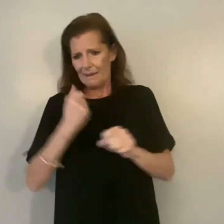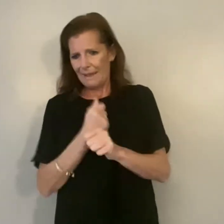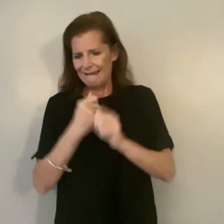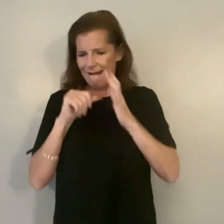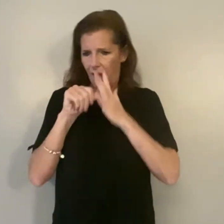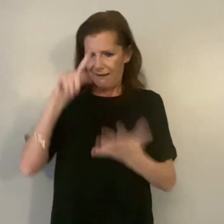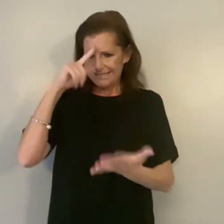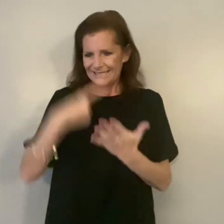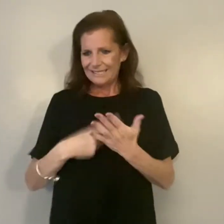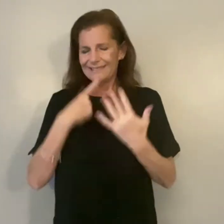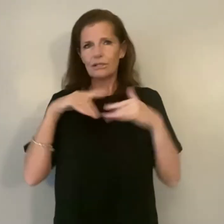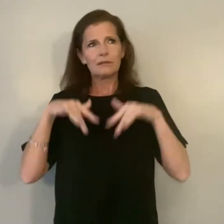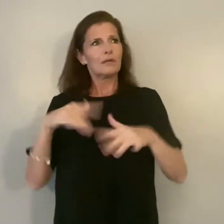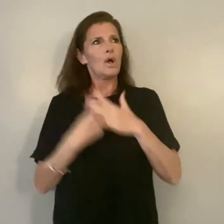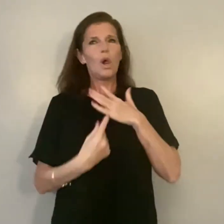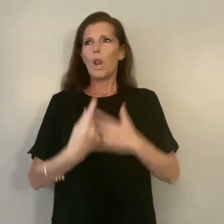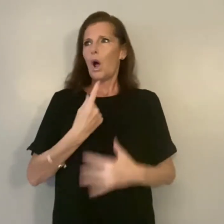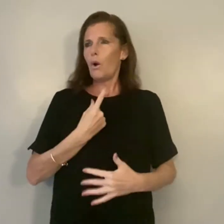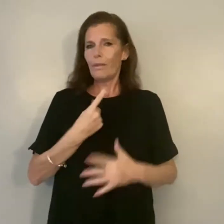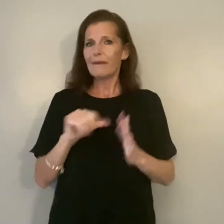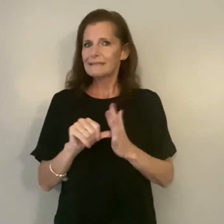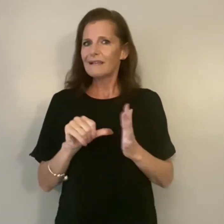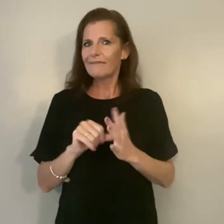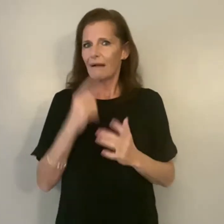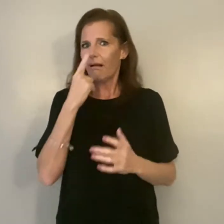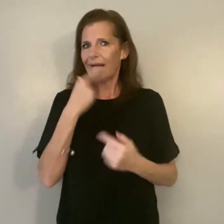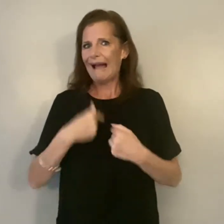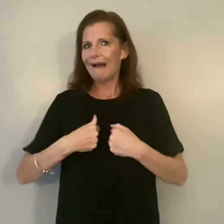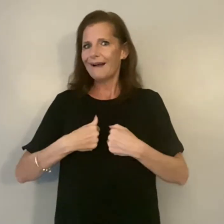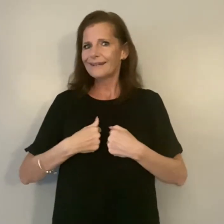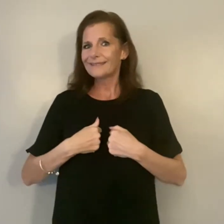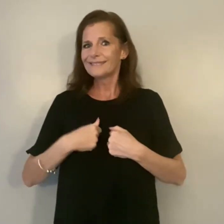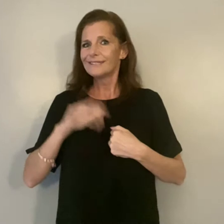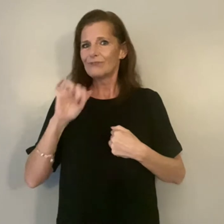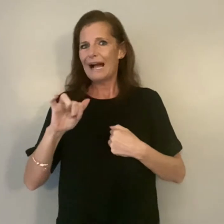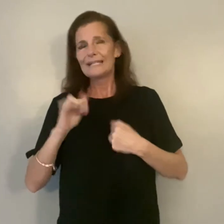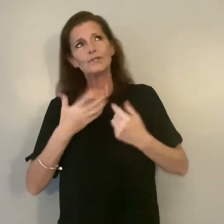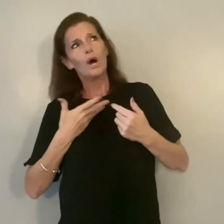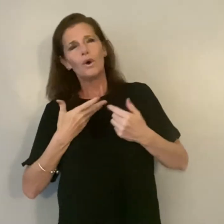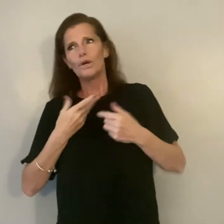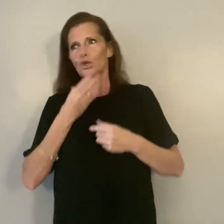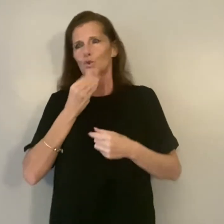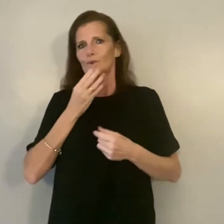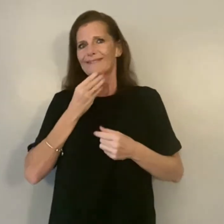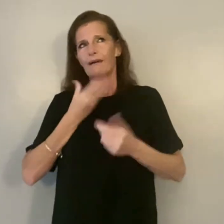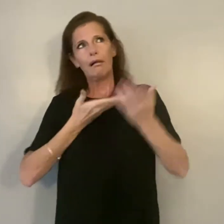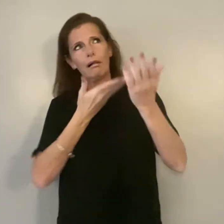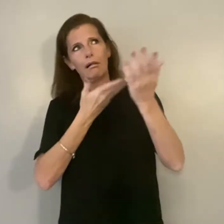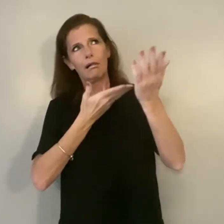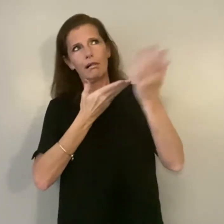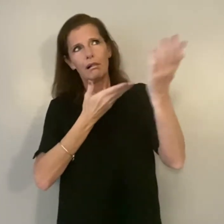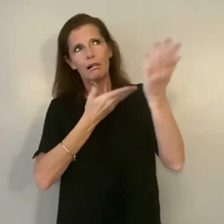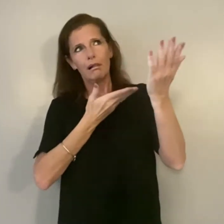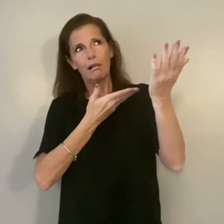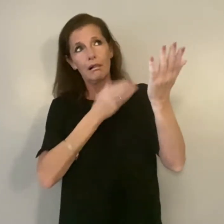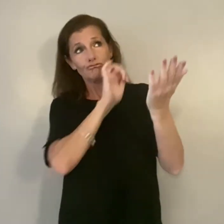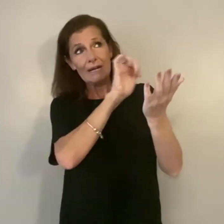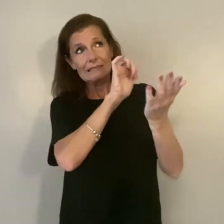when you're making these tough decisions, as the leadership team or the person at the top. Yeah. It's good to have that sounding board.